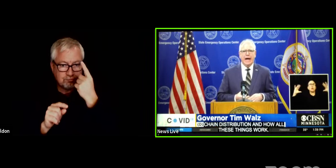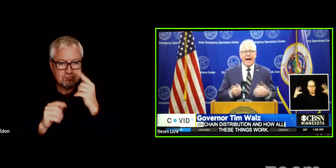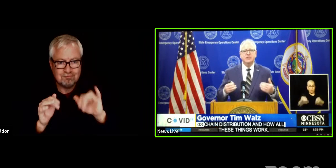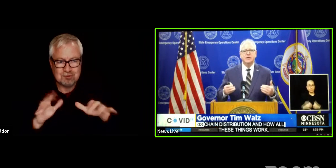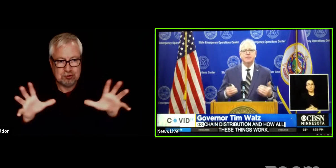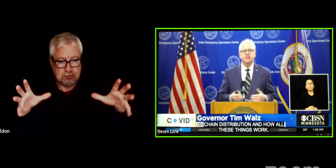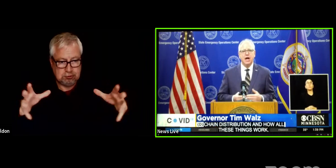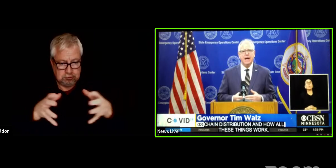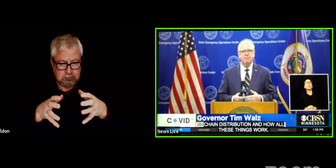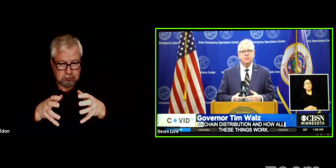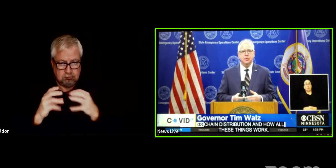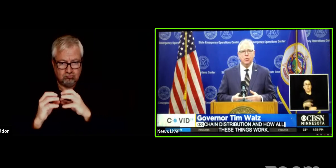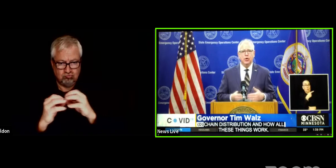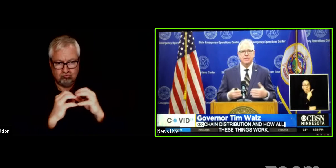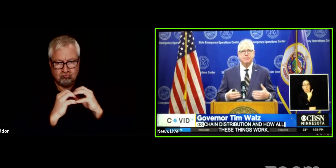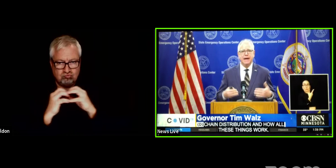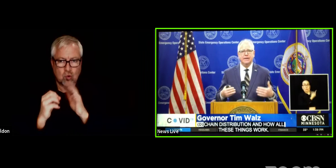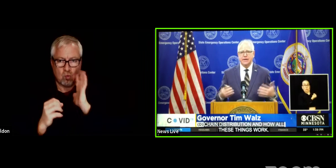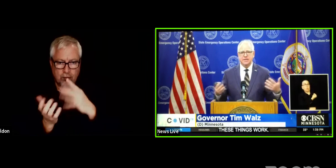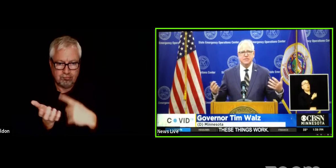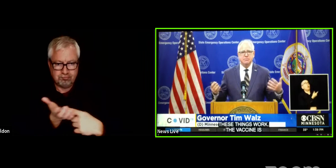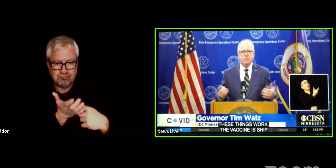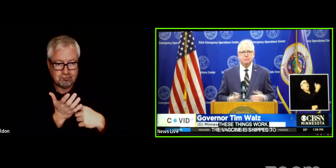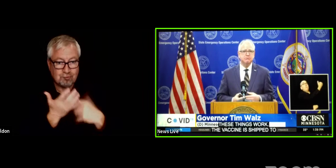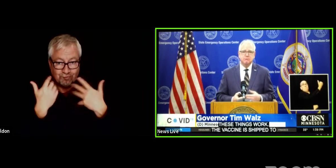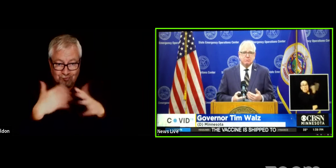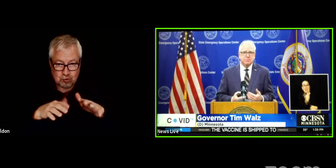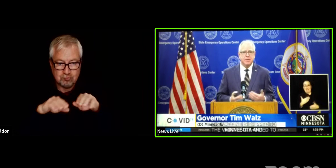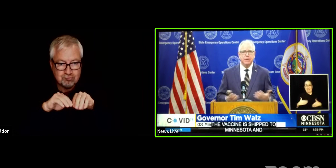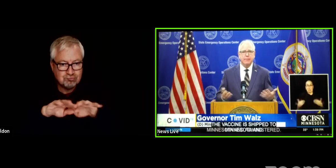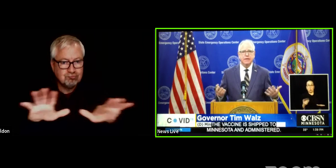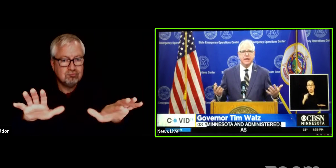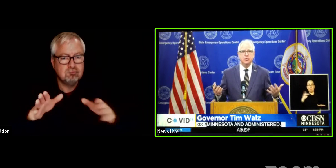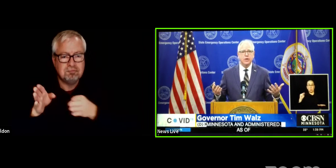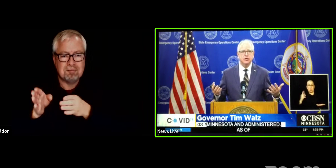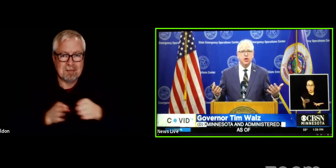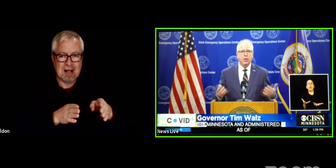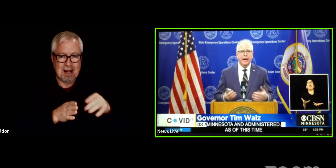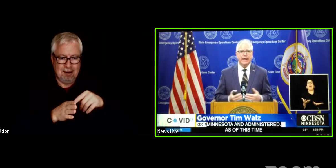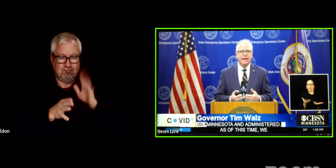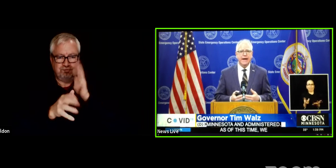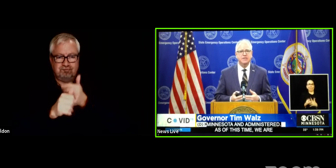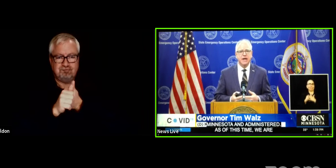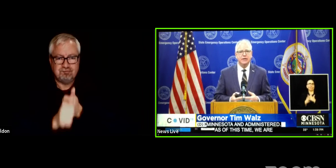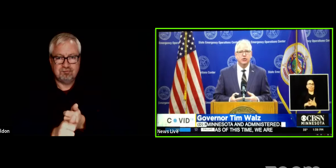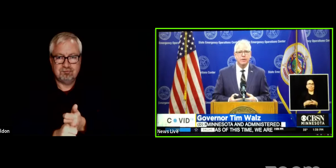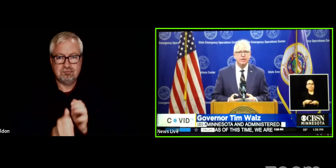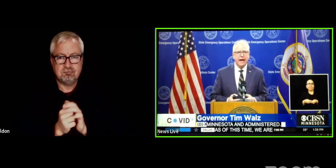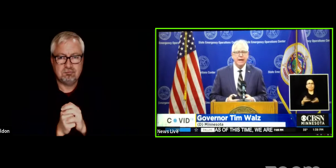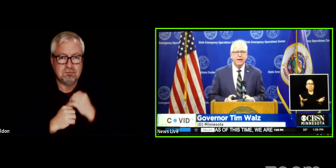AS OF THIS TIME, WE'RE EXPECTING THIS, SOMETIME IN THE NEXT WEEK OR SO, AND THAT IS NOT DETERMINED YET.